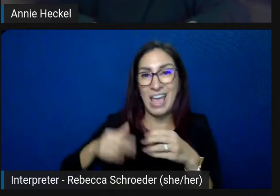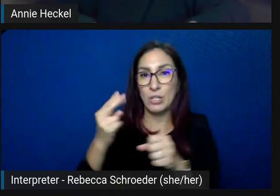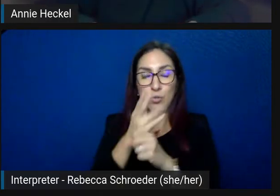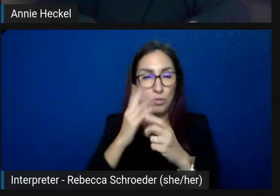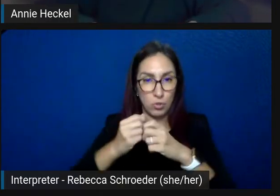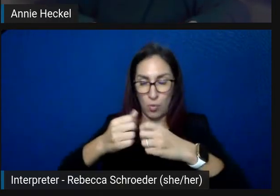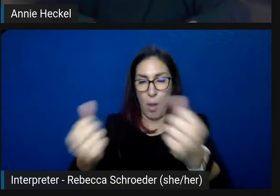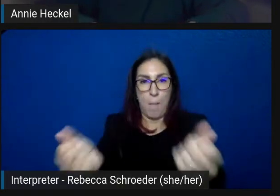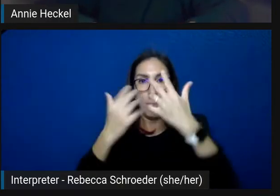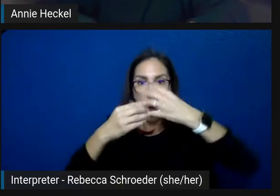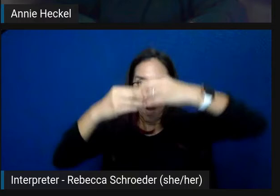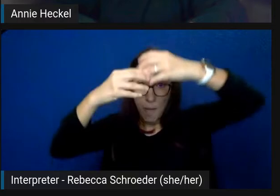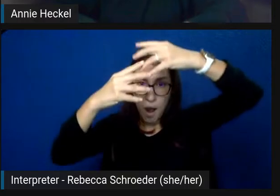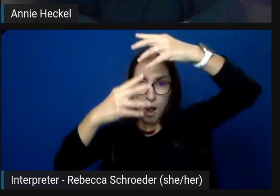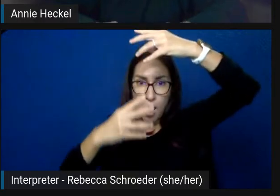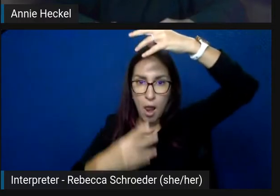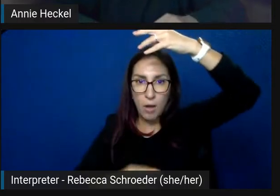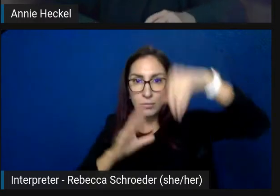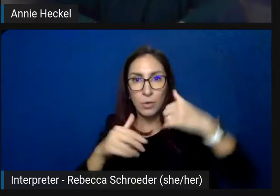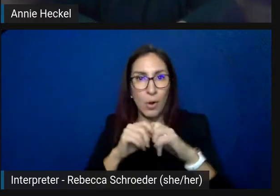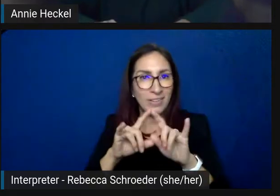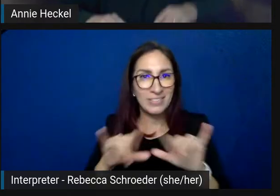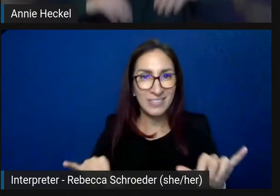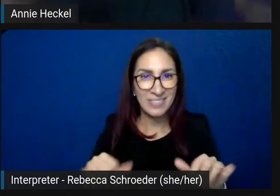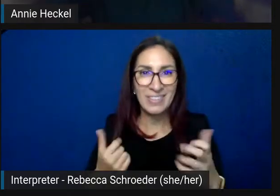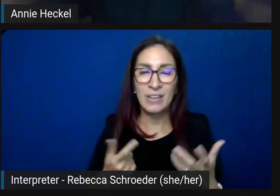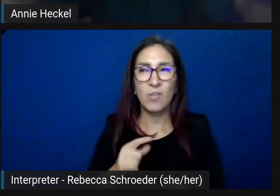because yes, sure enough medical date-ordered lists are--